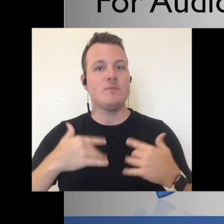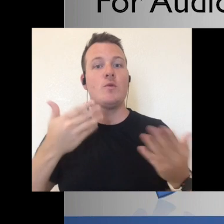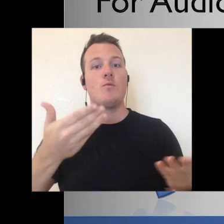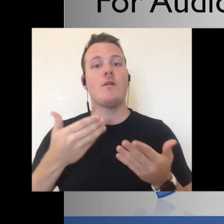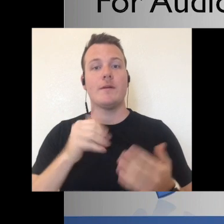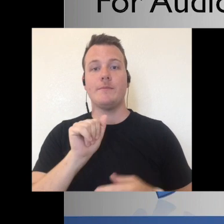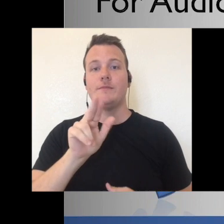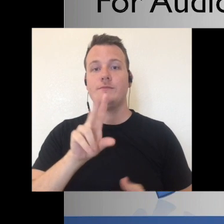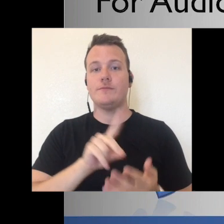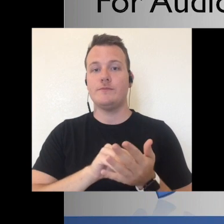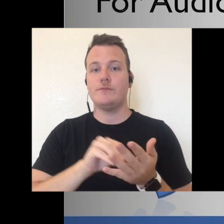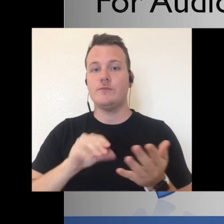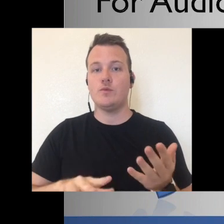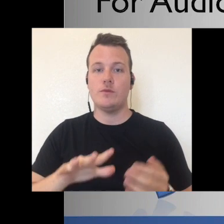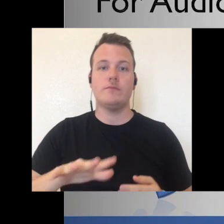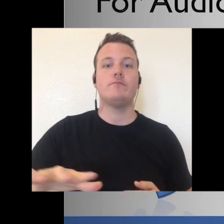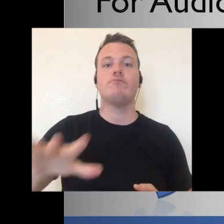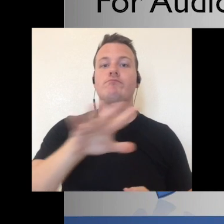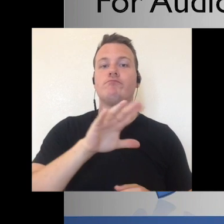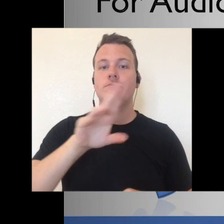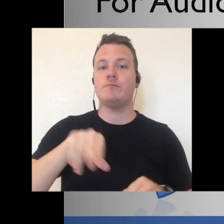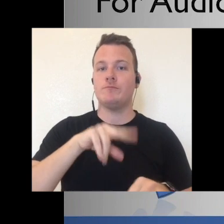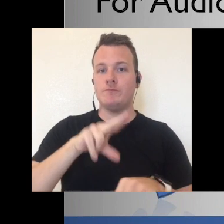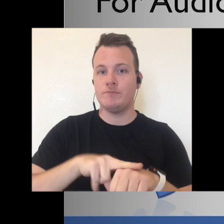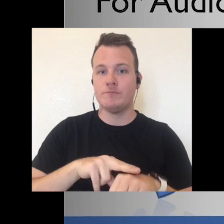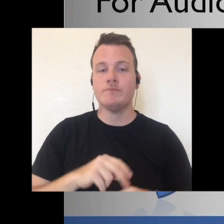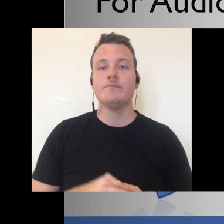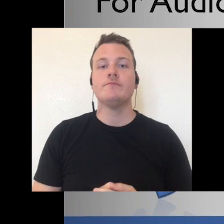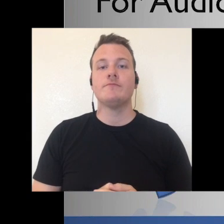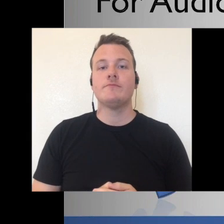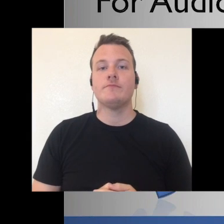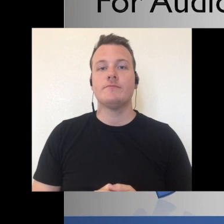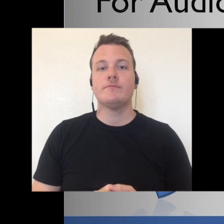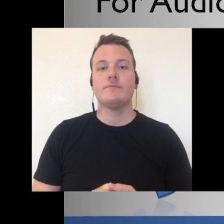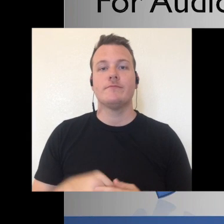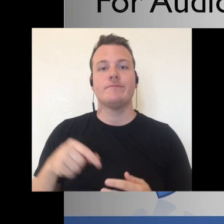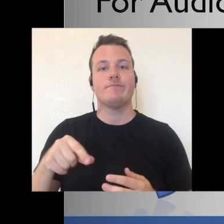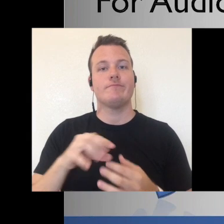welcome AuD students from programs across the country to this session on